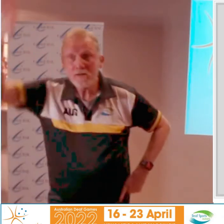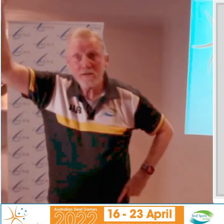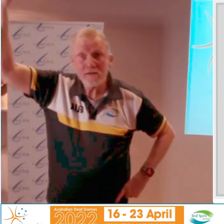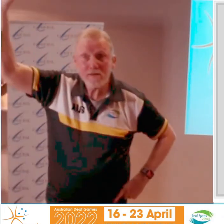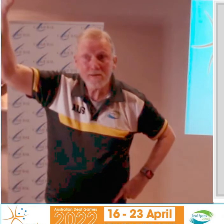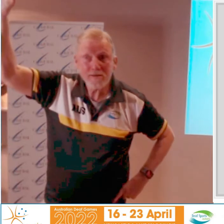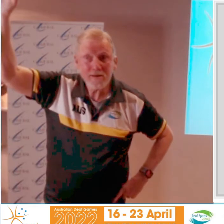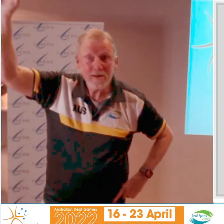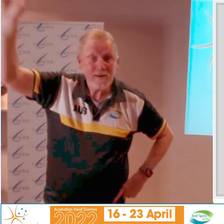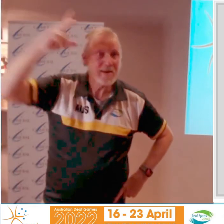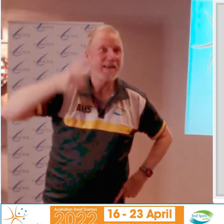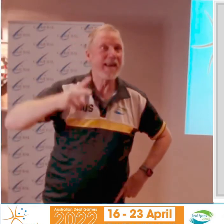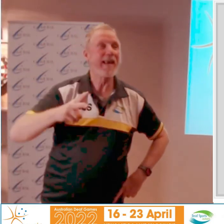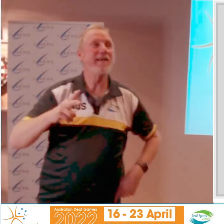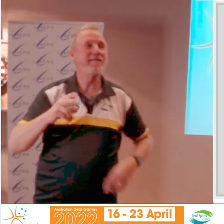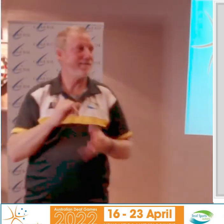and do we want to repeat performance of course